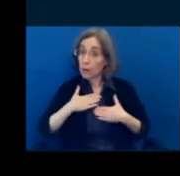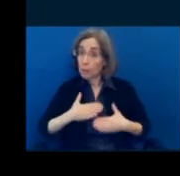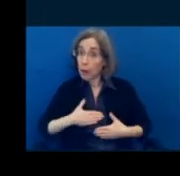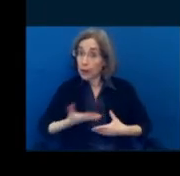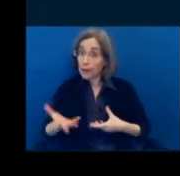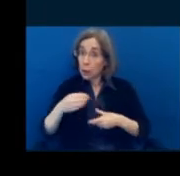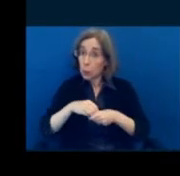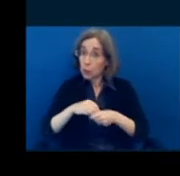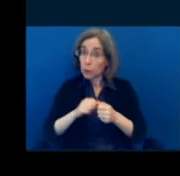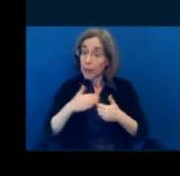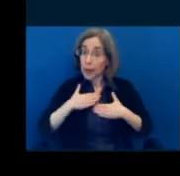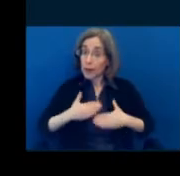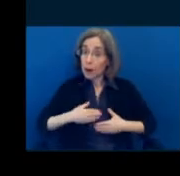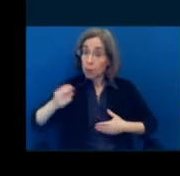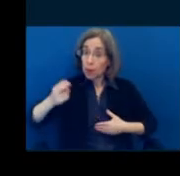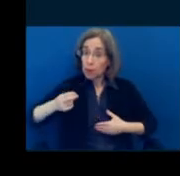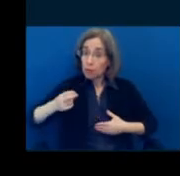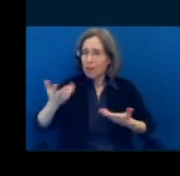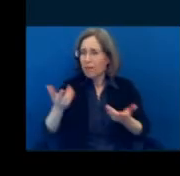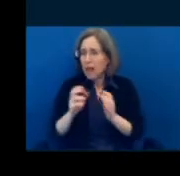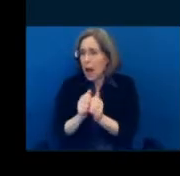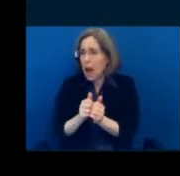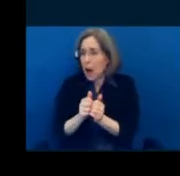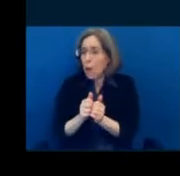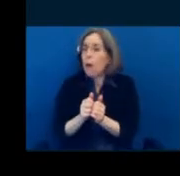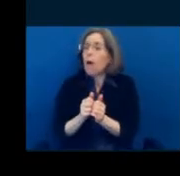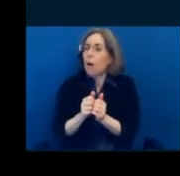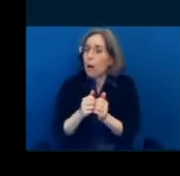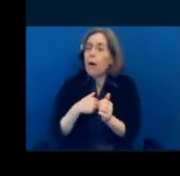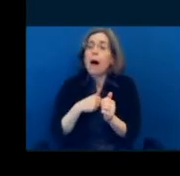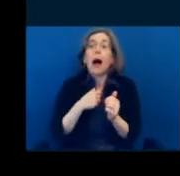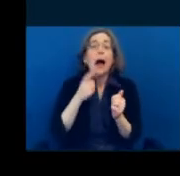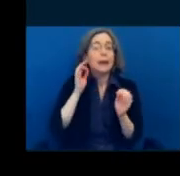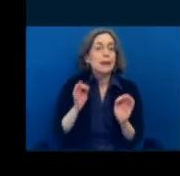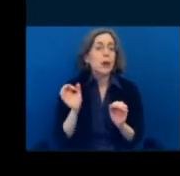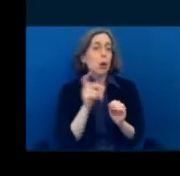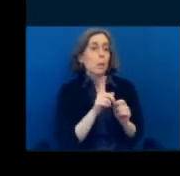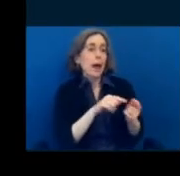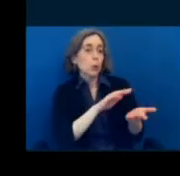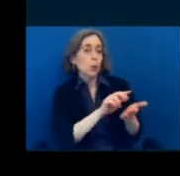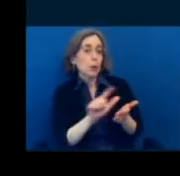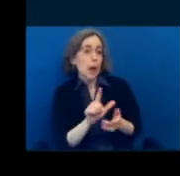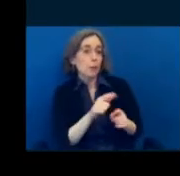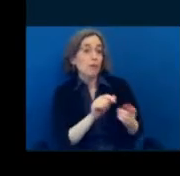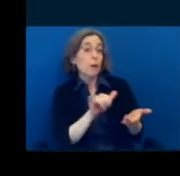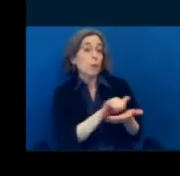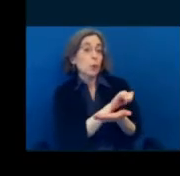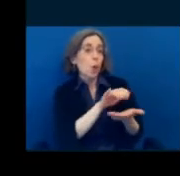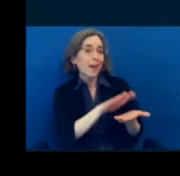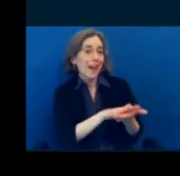WHAT CONTEXT, I DECIDED TO GO BACK TO THE LIBRARY AT THE NEW YORK ACADEMY OF MEDICINE WHERE I DID A LOT OF RESEARCH IN